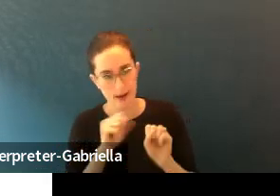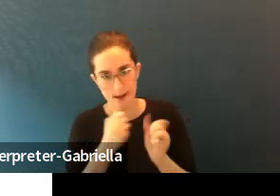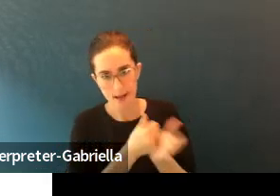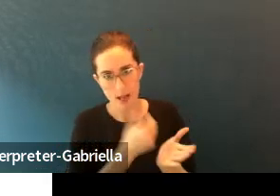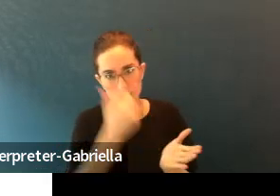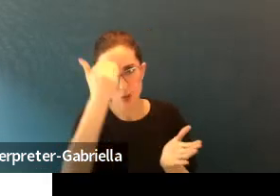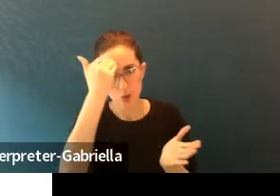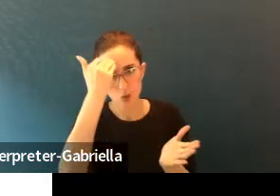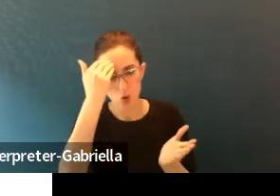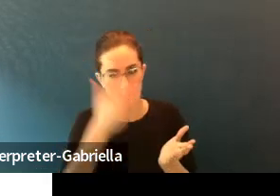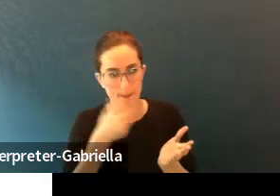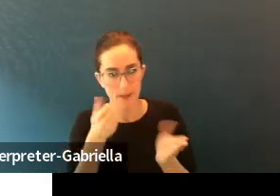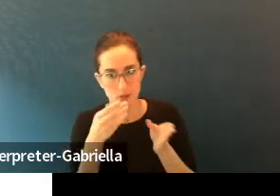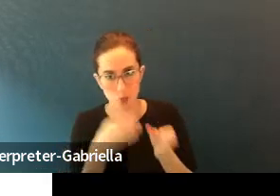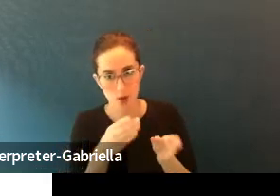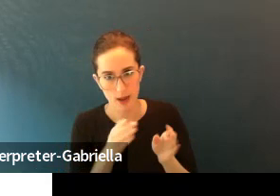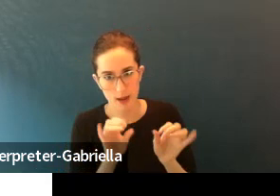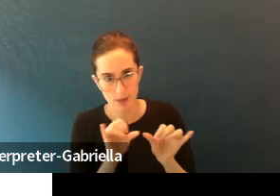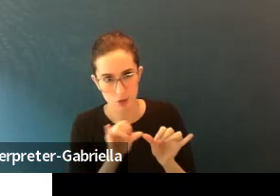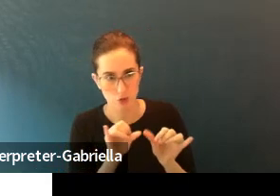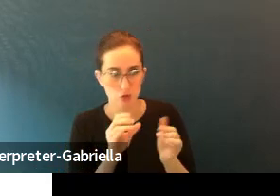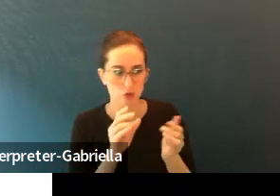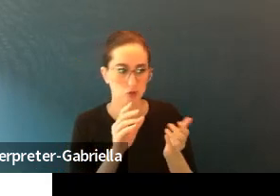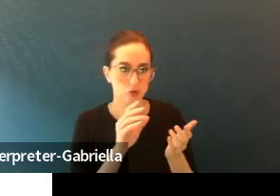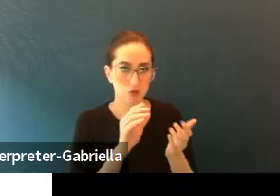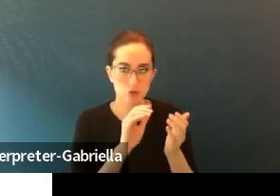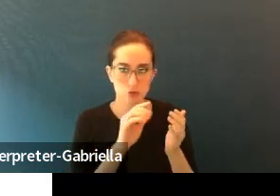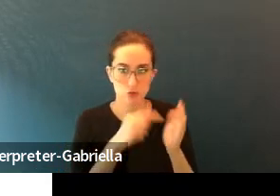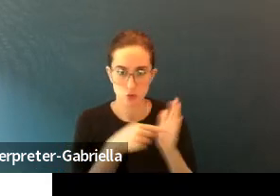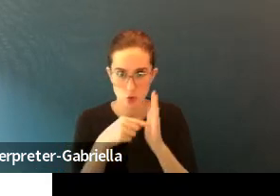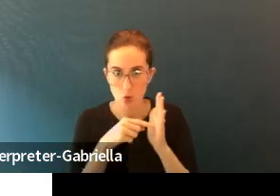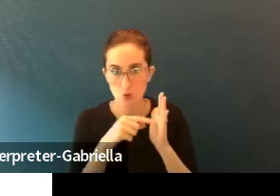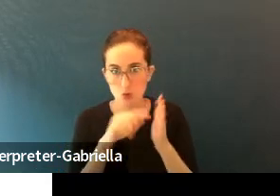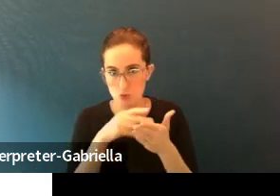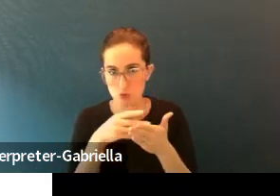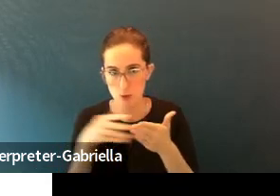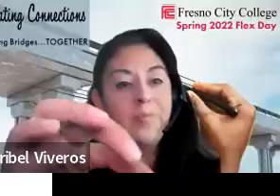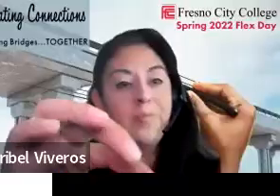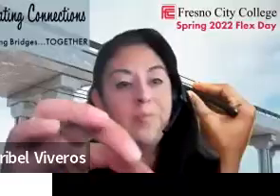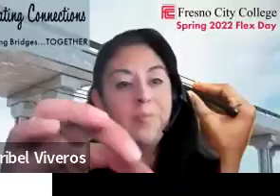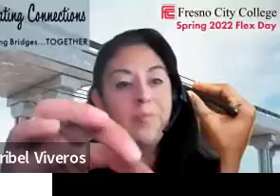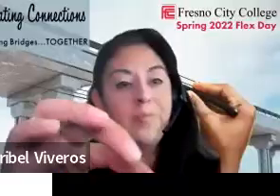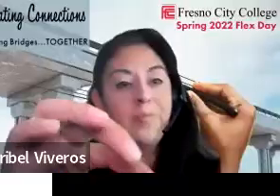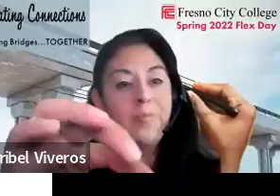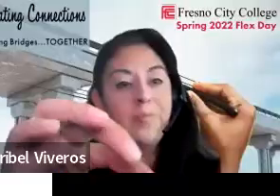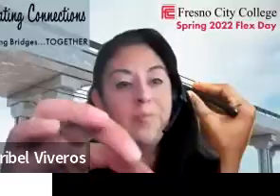indicators or, or key performance indicators for different metrics. So we can help with that as well.